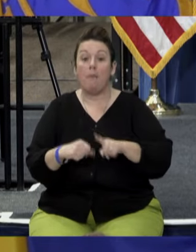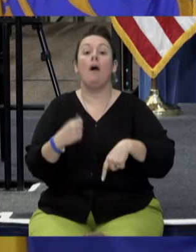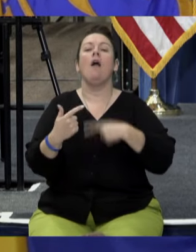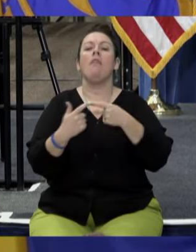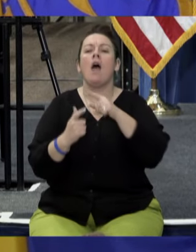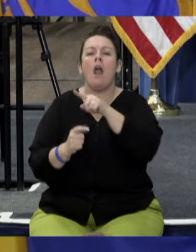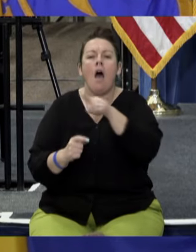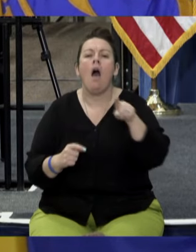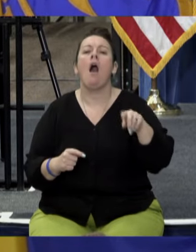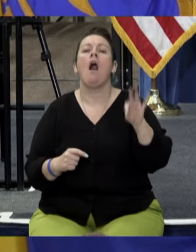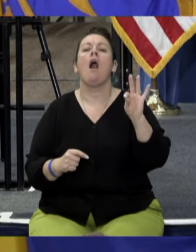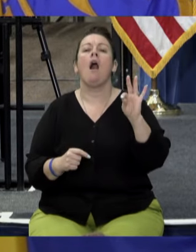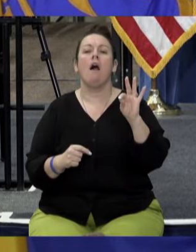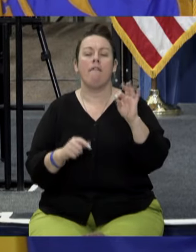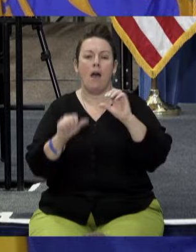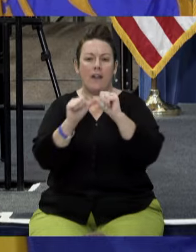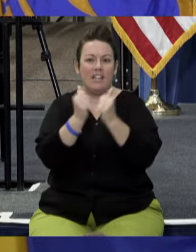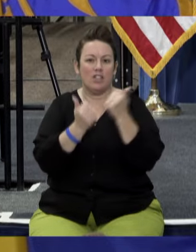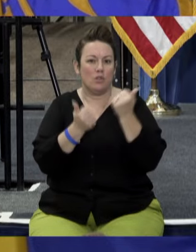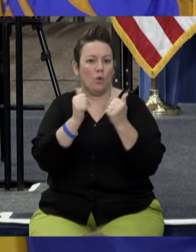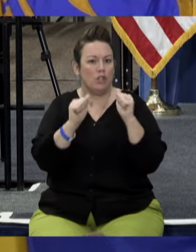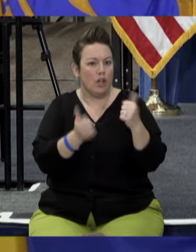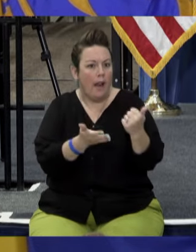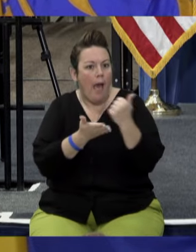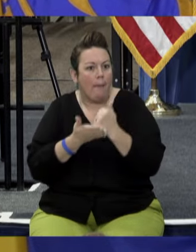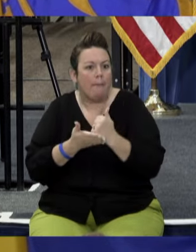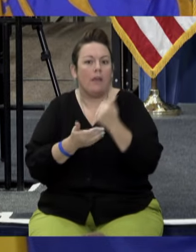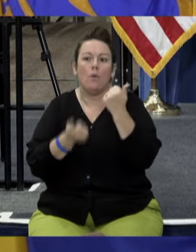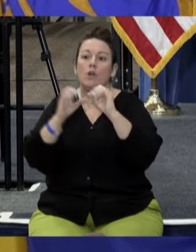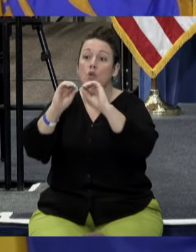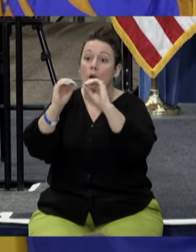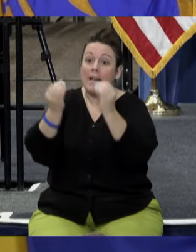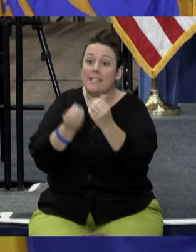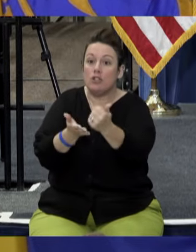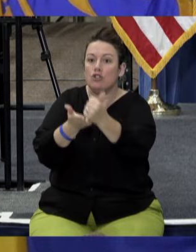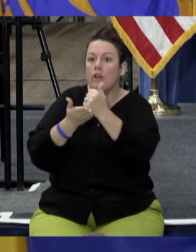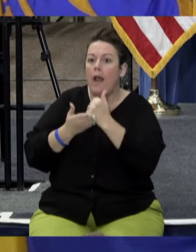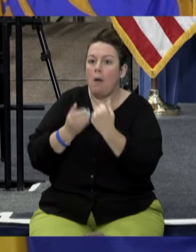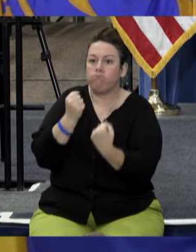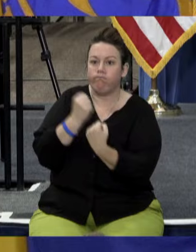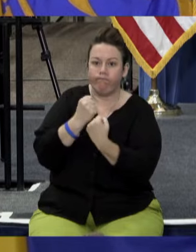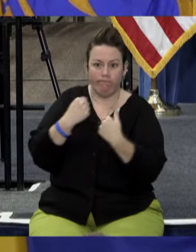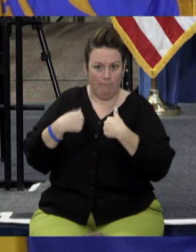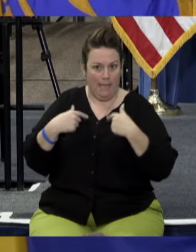actually help me, which organizations could help me, the caregiver. Fortunately, neighbors who